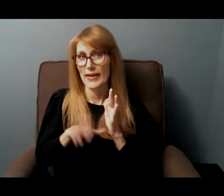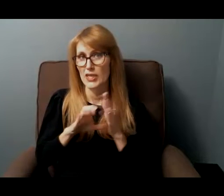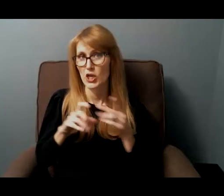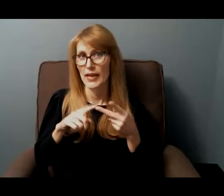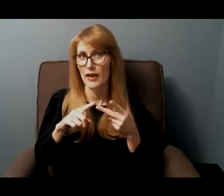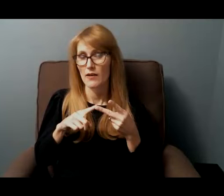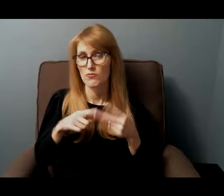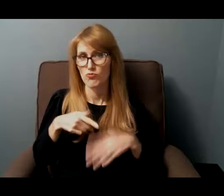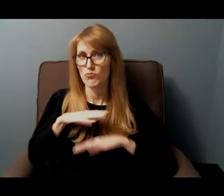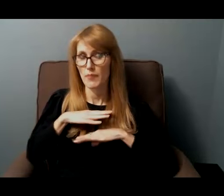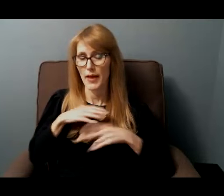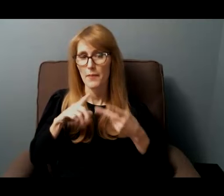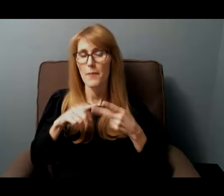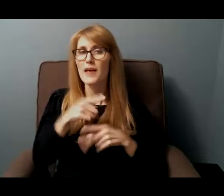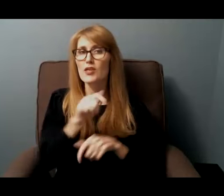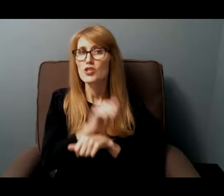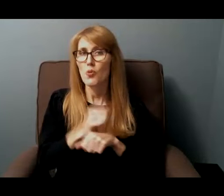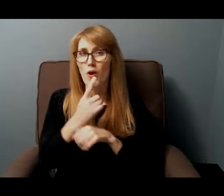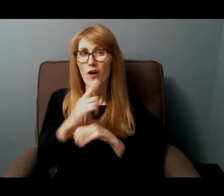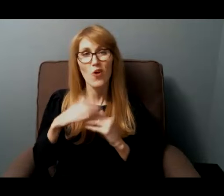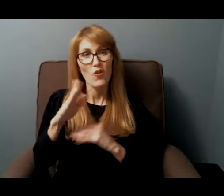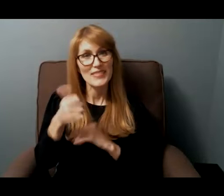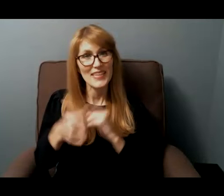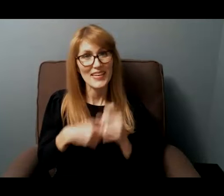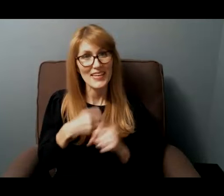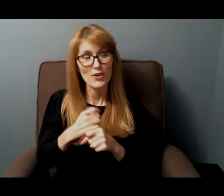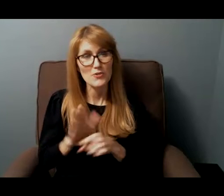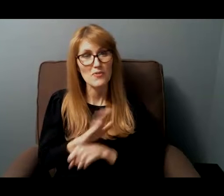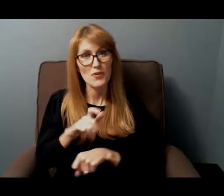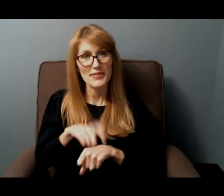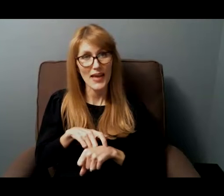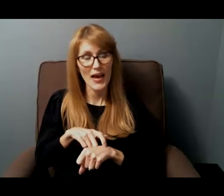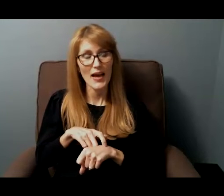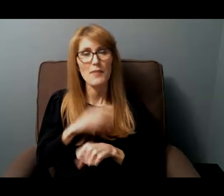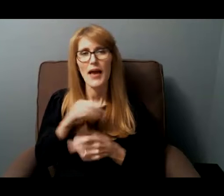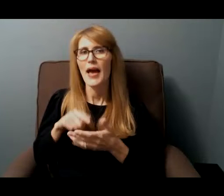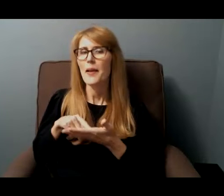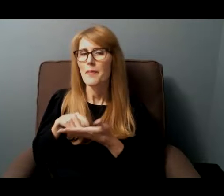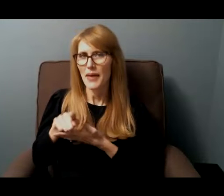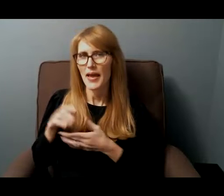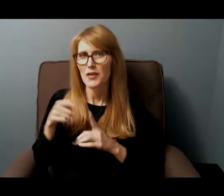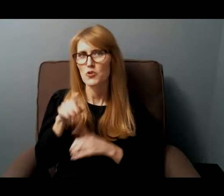she had worked for over ten years full time and paid into the Social Security Trust Fund. So she